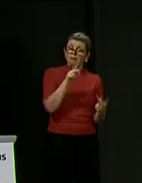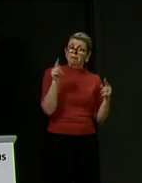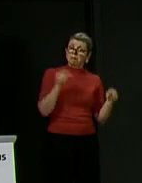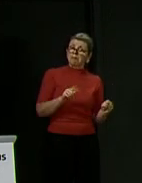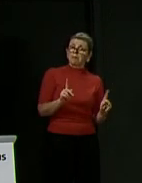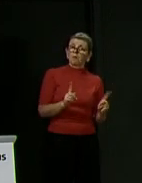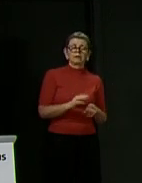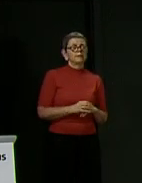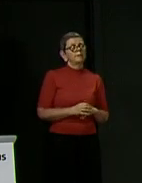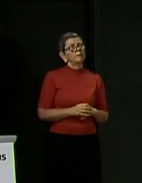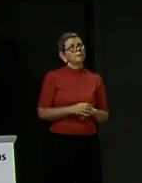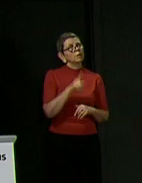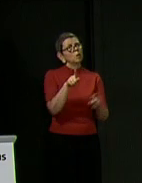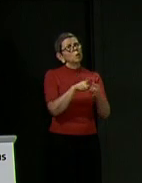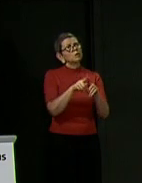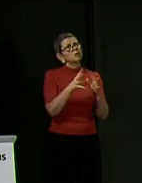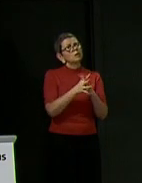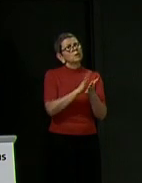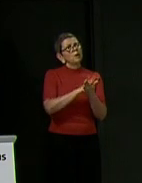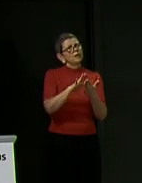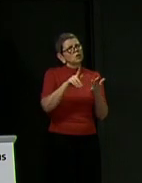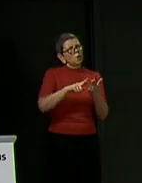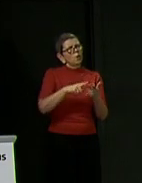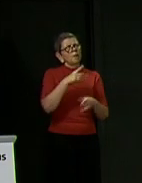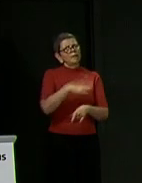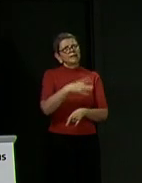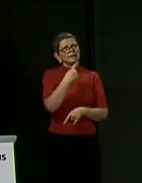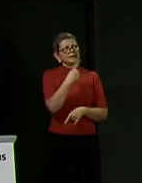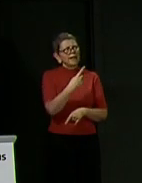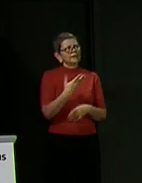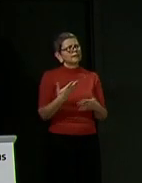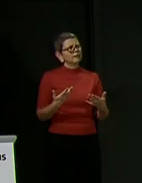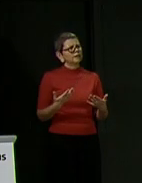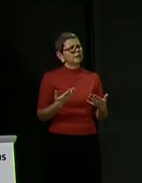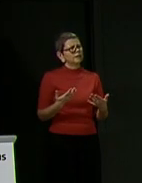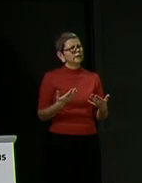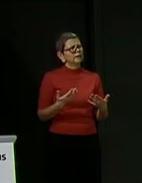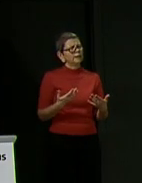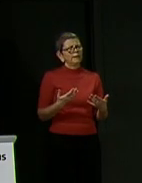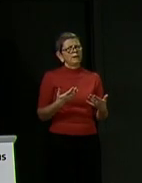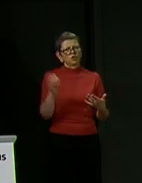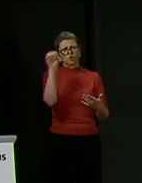the WHO talked about different measures that have been taken around Europe, from Italian